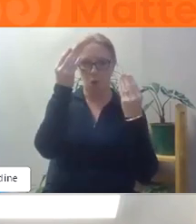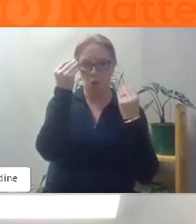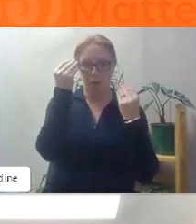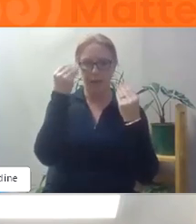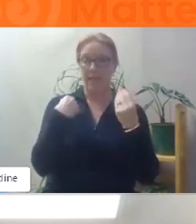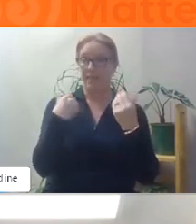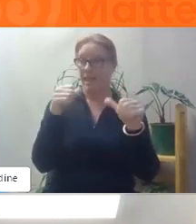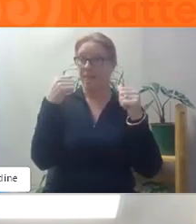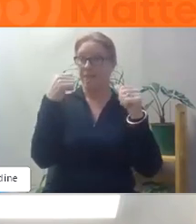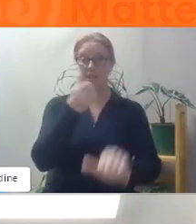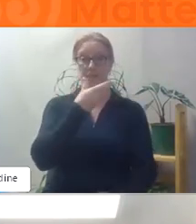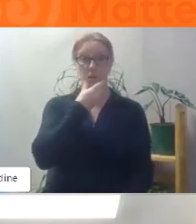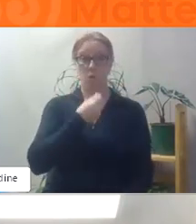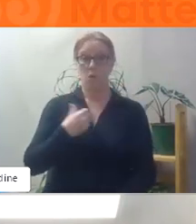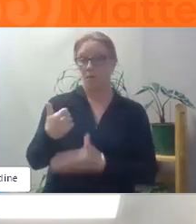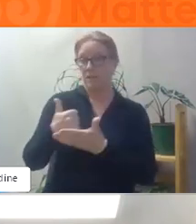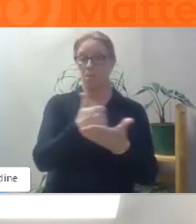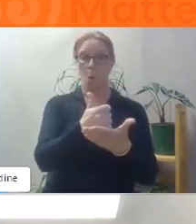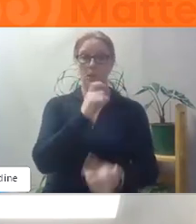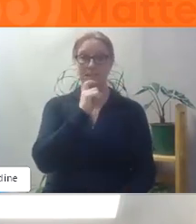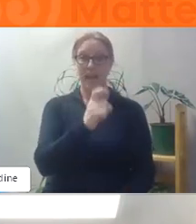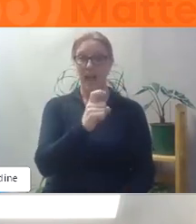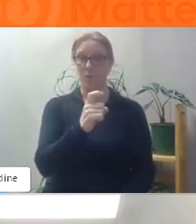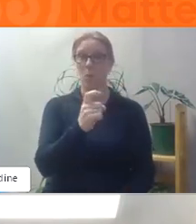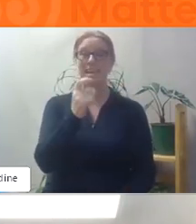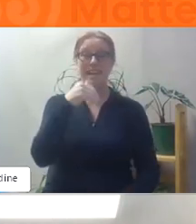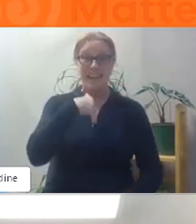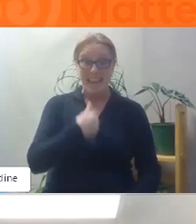support staff that we couldn't do without and could do better